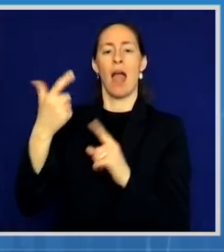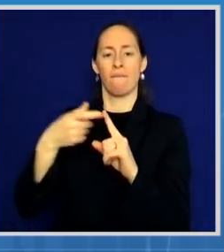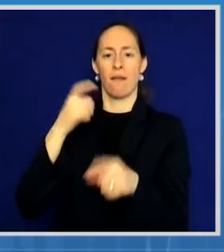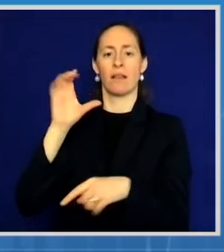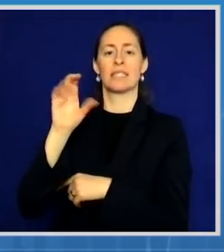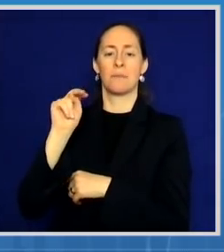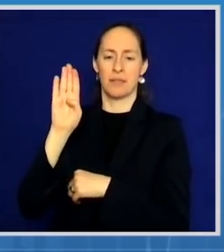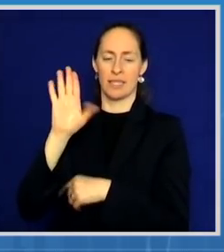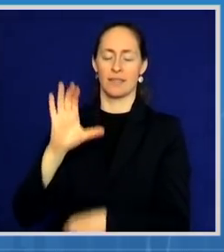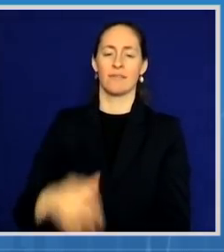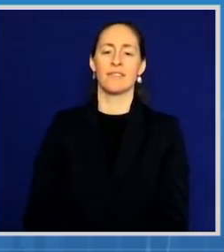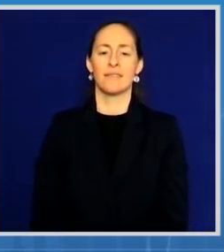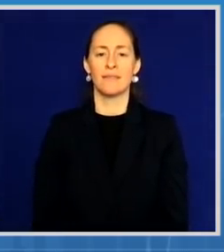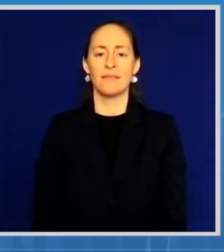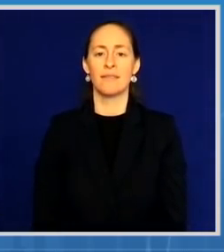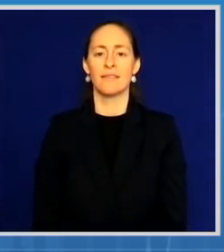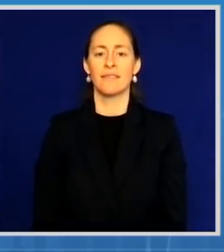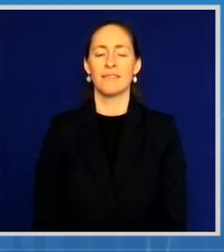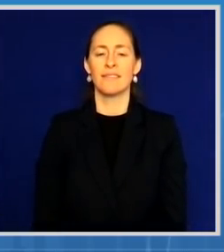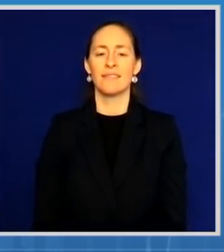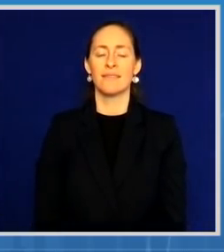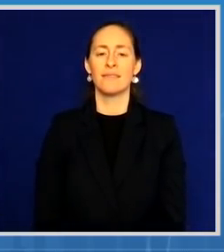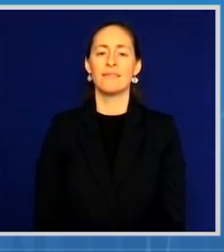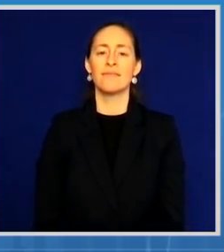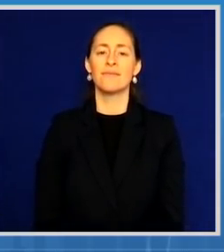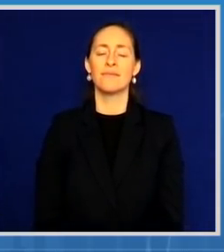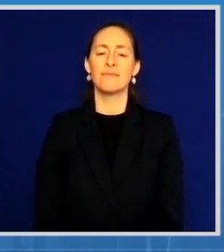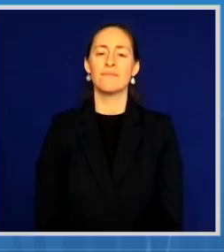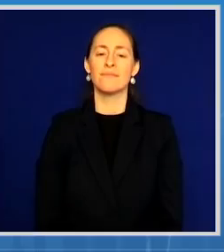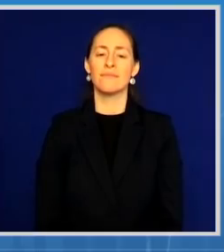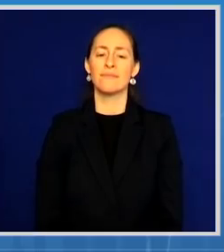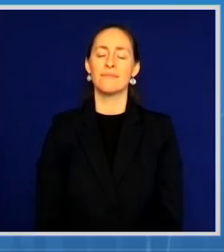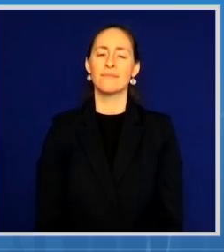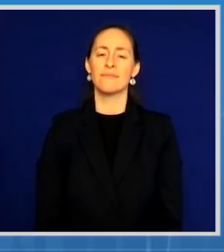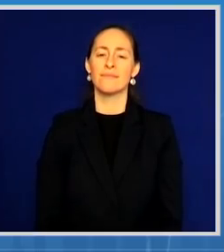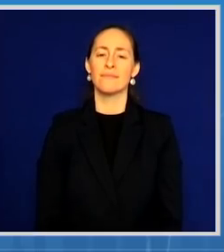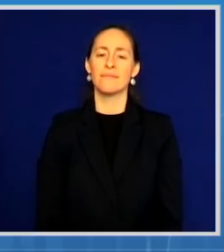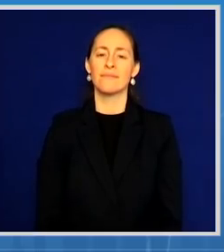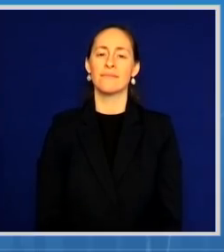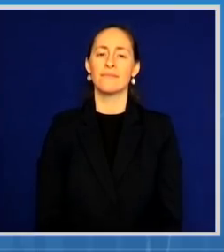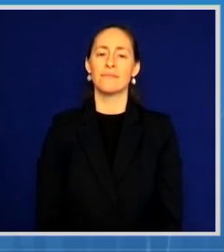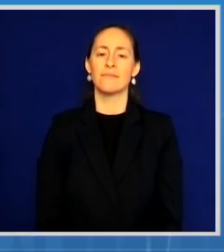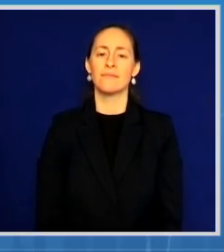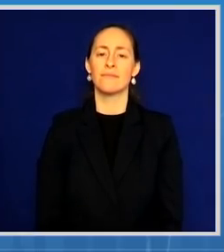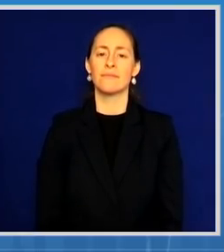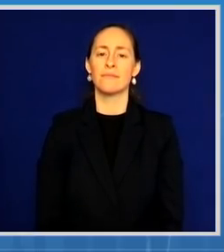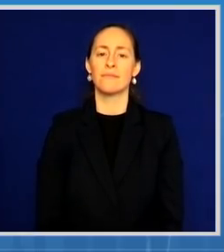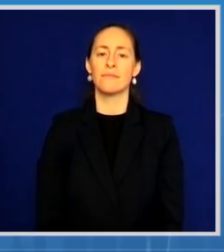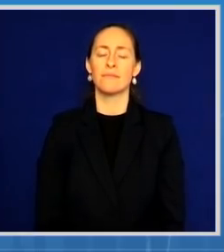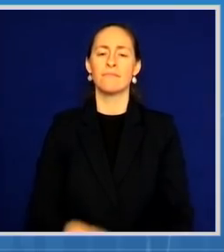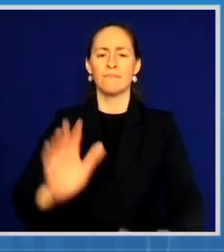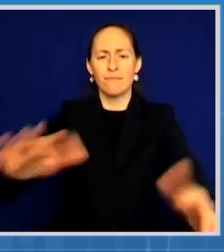is doing to counter disinformation. So really stronger on the spectrum of hesitancy.